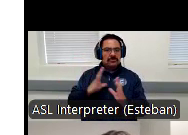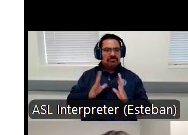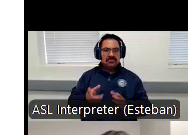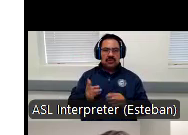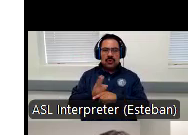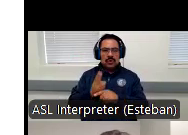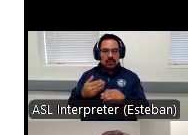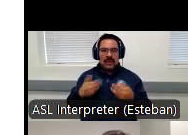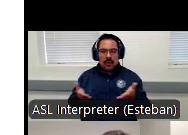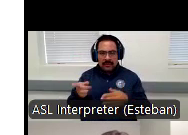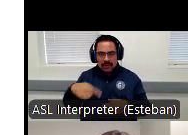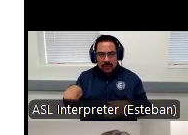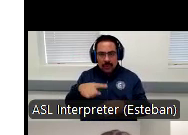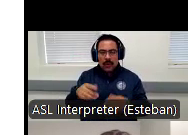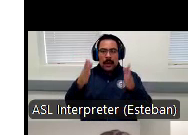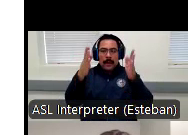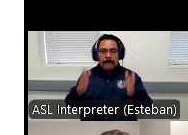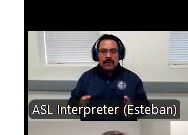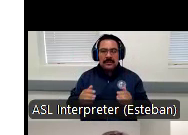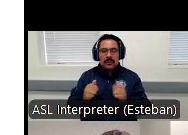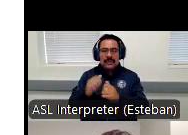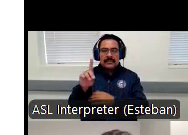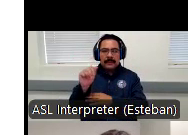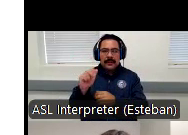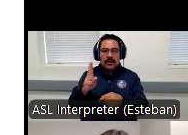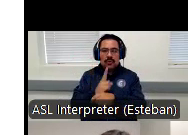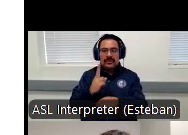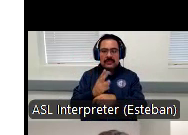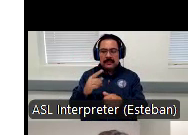a disability"--that's person-first language, so putting the person before the identity which